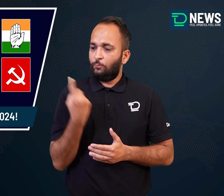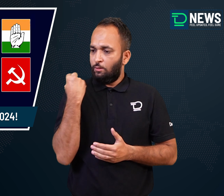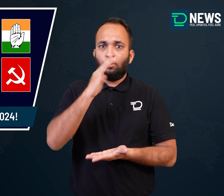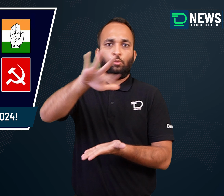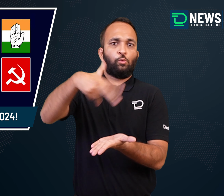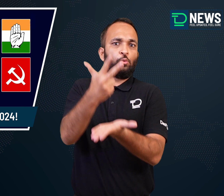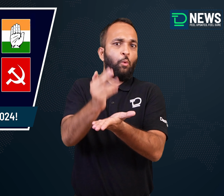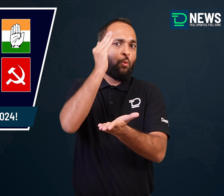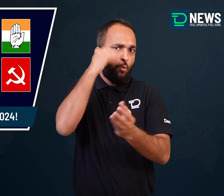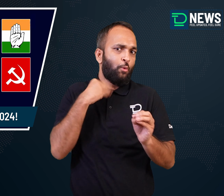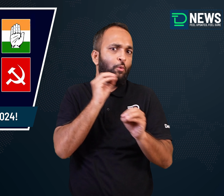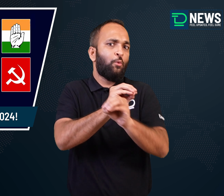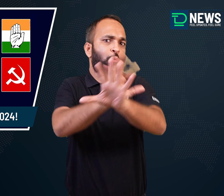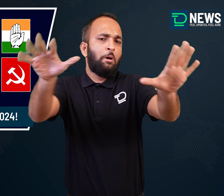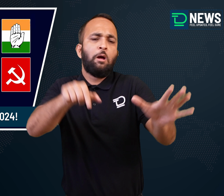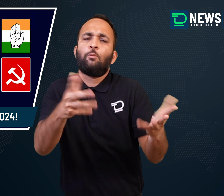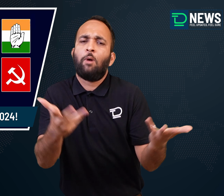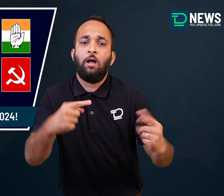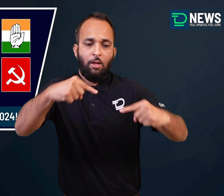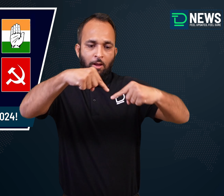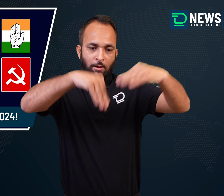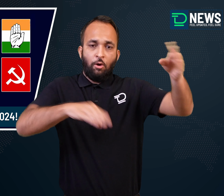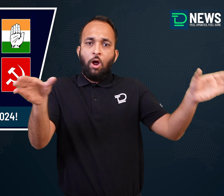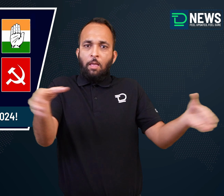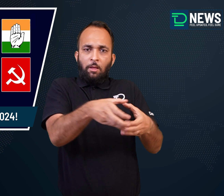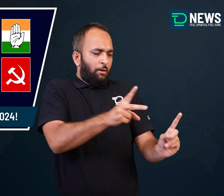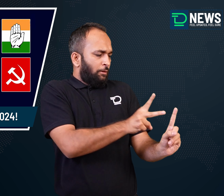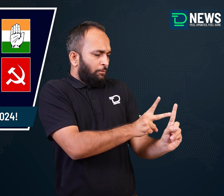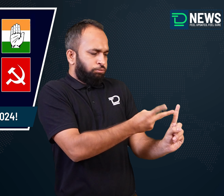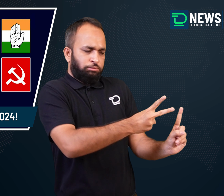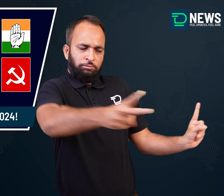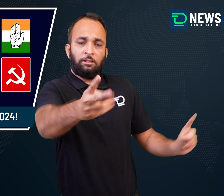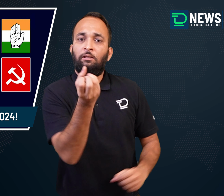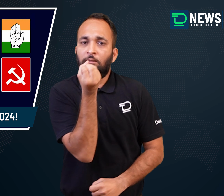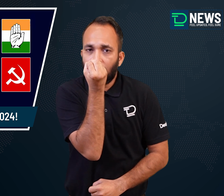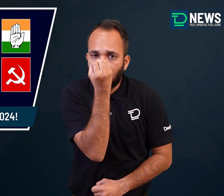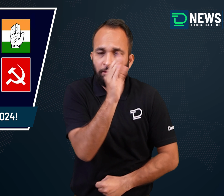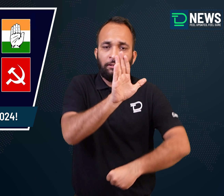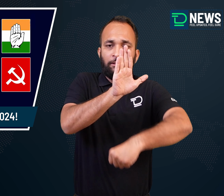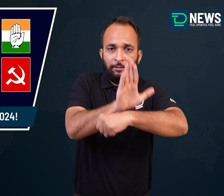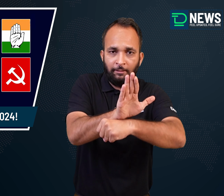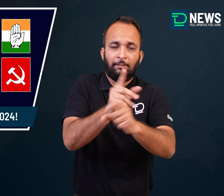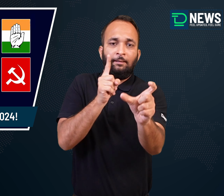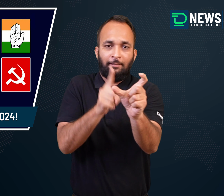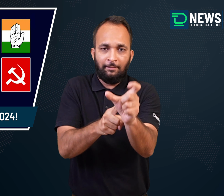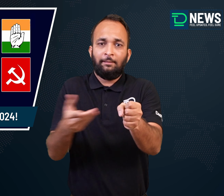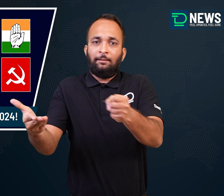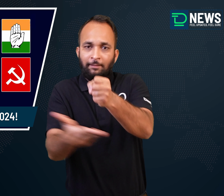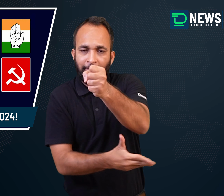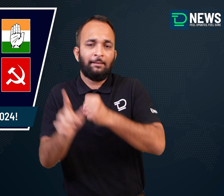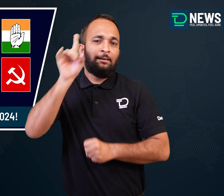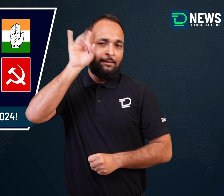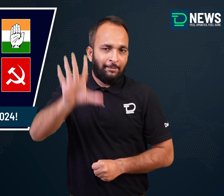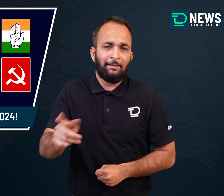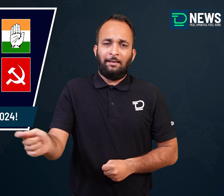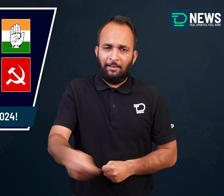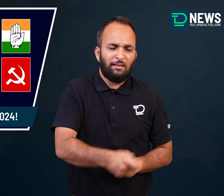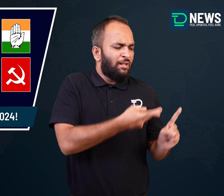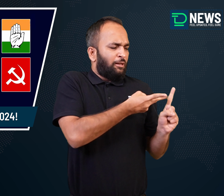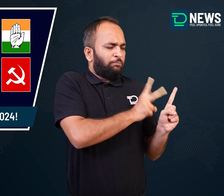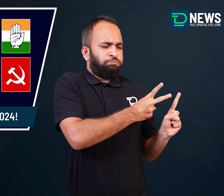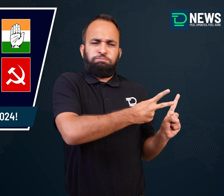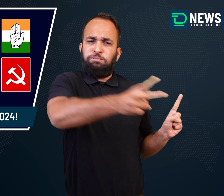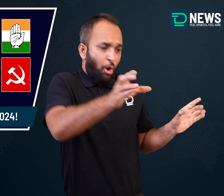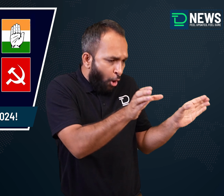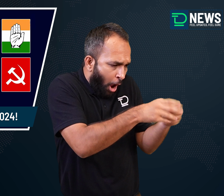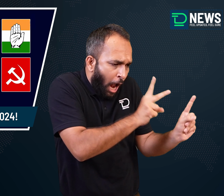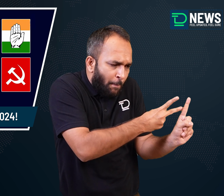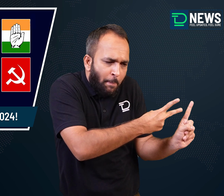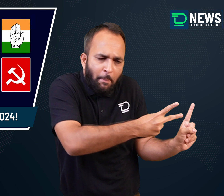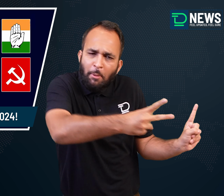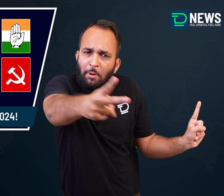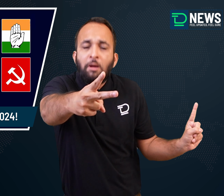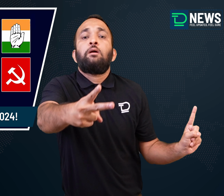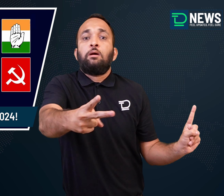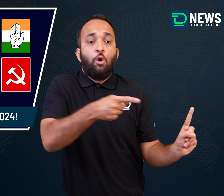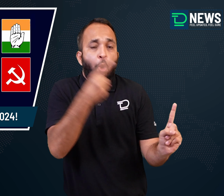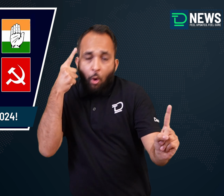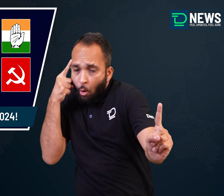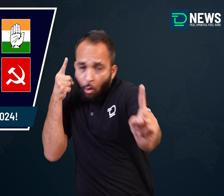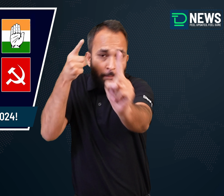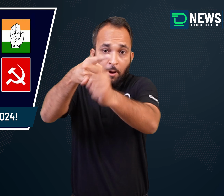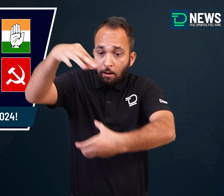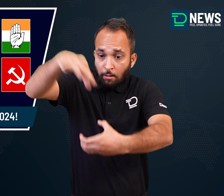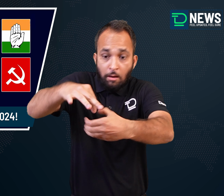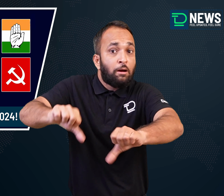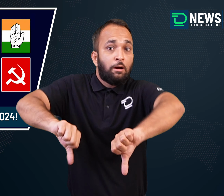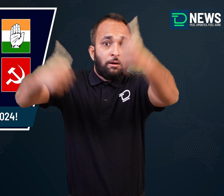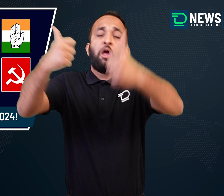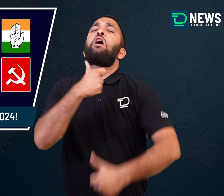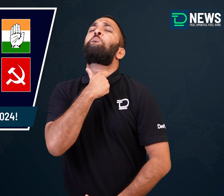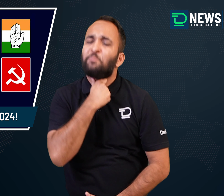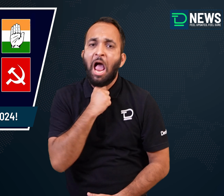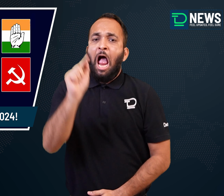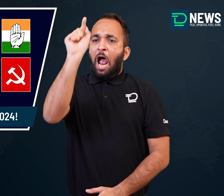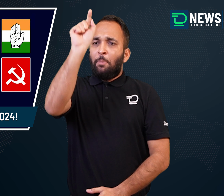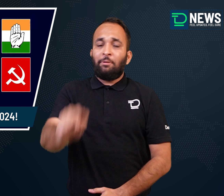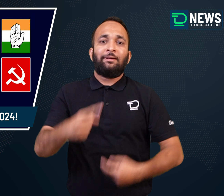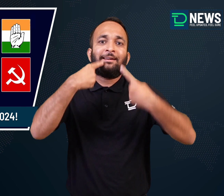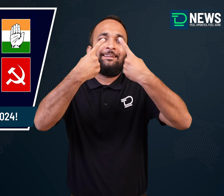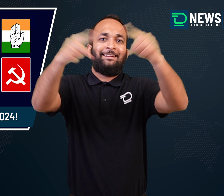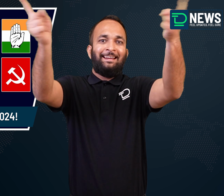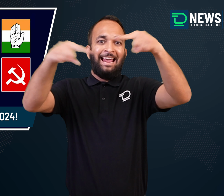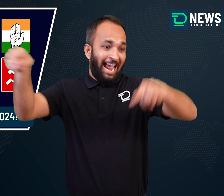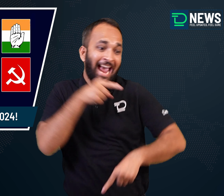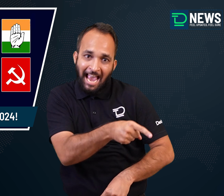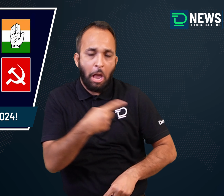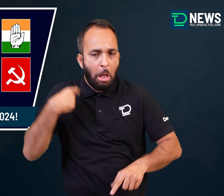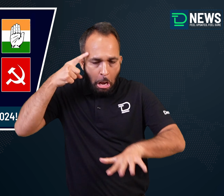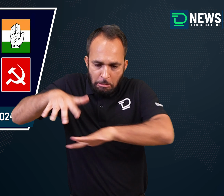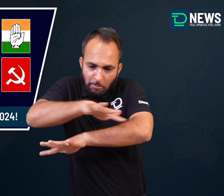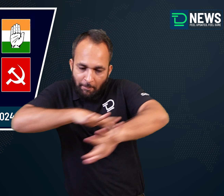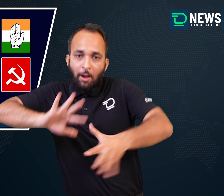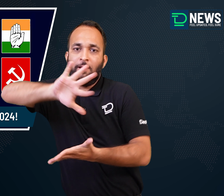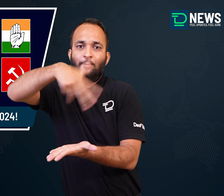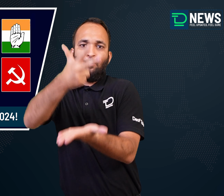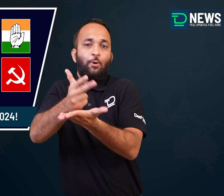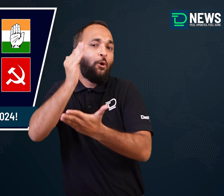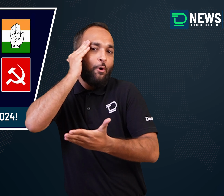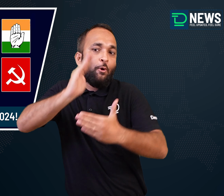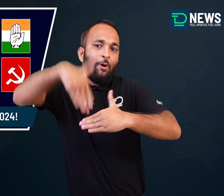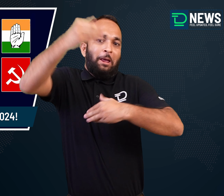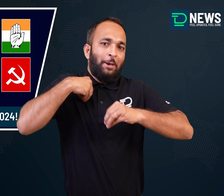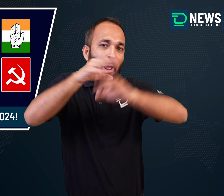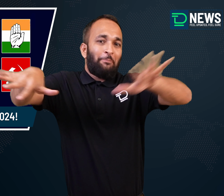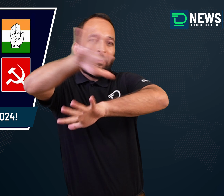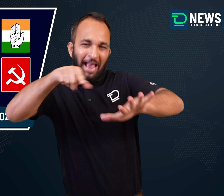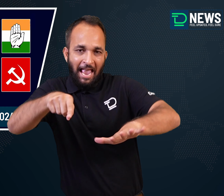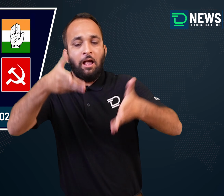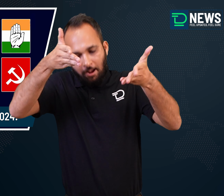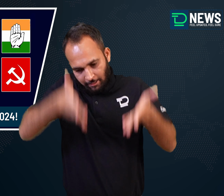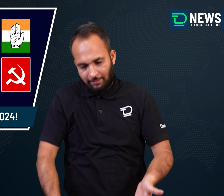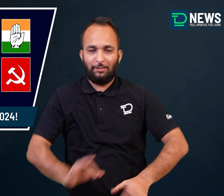Since we told you yesterday, the BJP and Congress manifestos are in sign language.